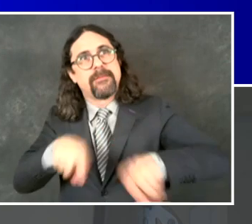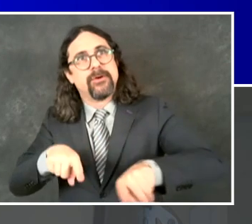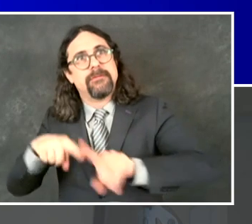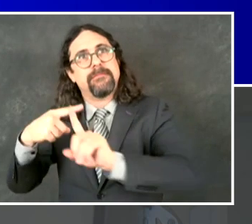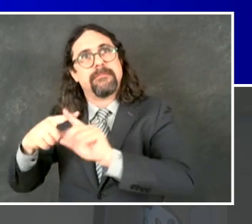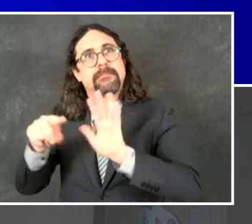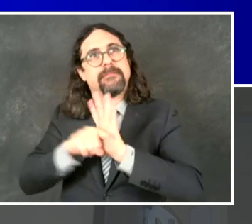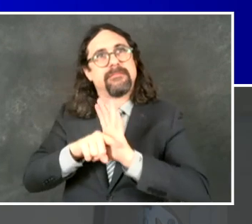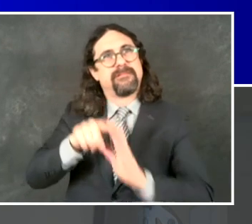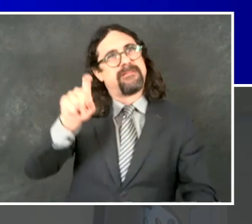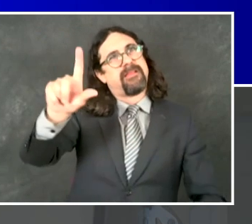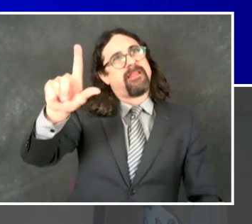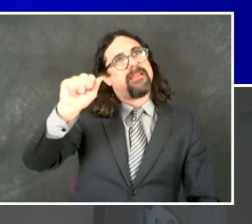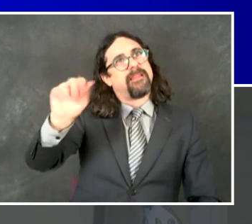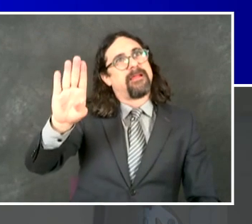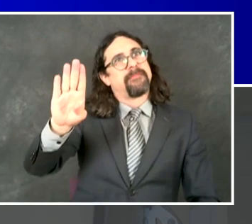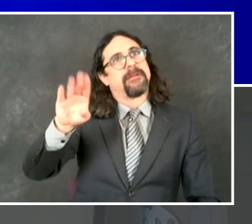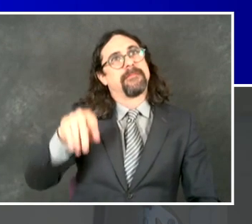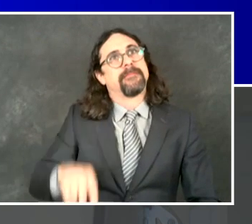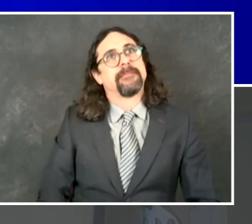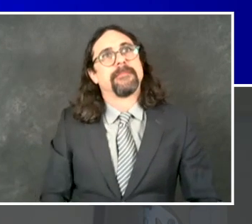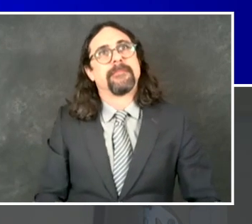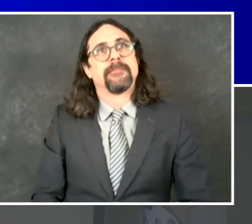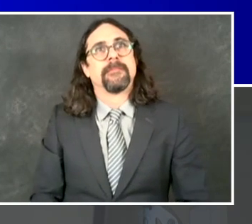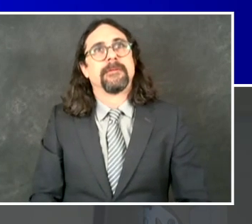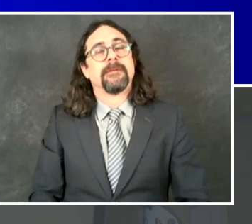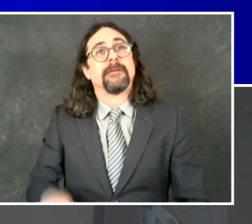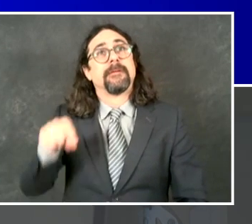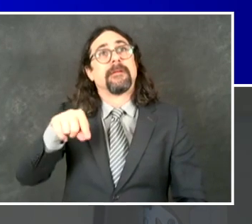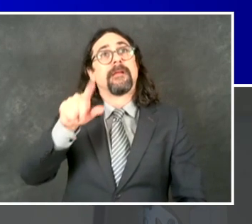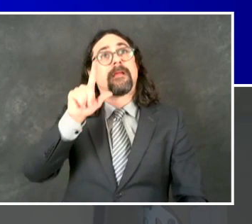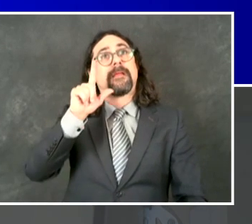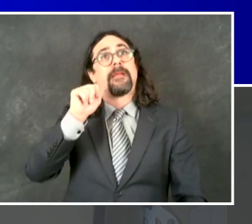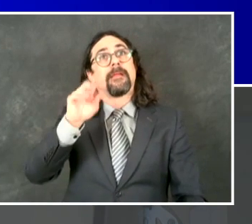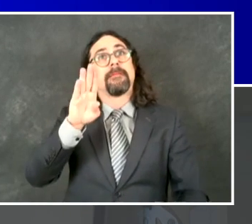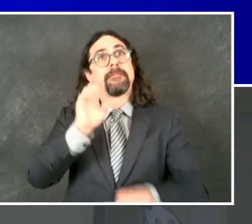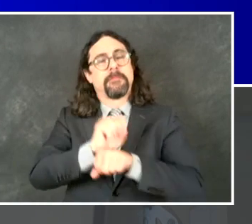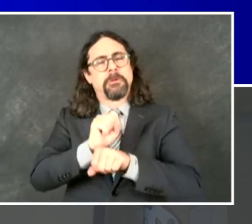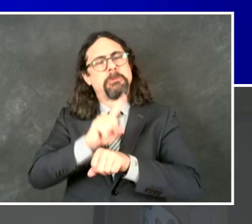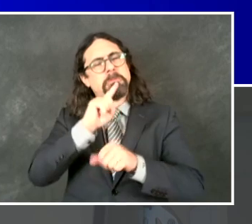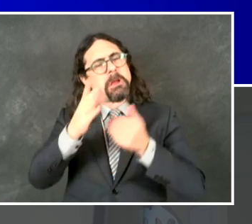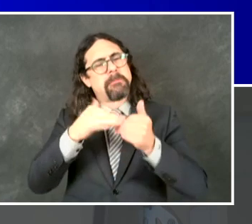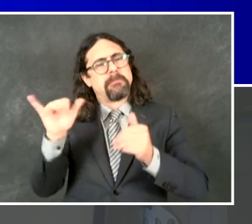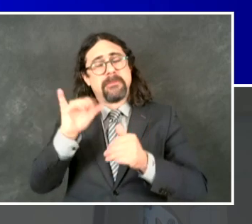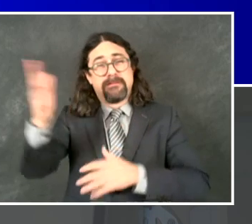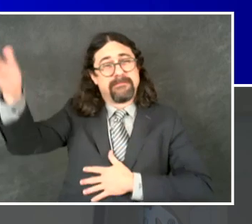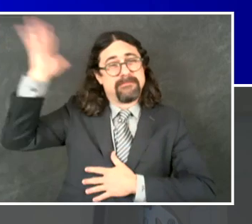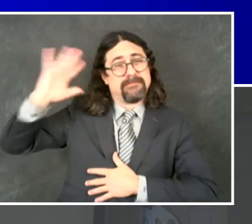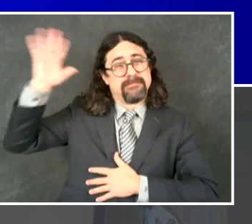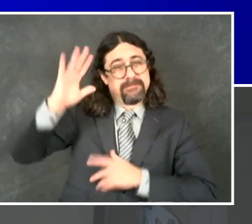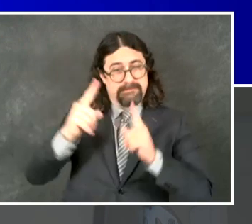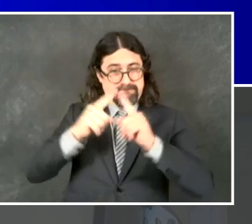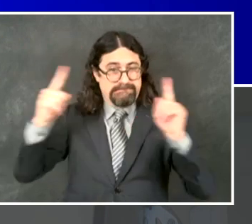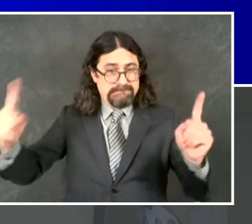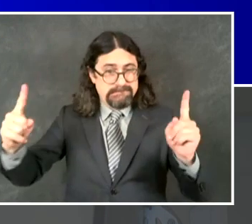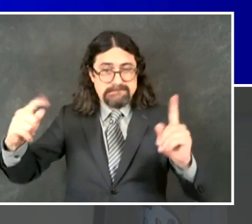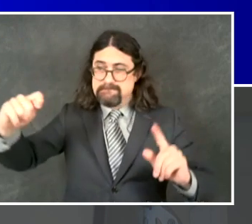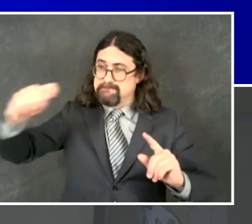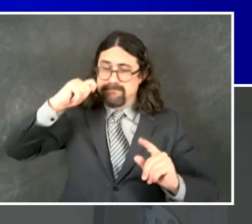TO WHAT THEY WOULD DO WITH THE CURRENT SAMPLES. DOESN'T TAKE A LOT OF CASES BUT WENE ED THAT PRIVATE LAB IMMEDIATELY TO DO THIS ON A WIDE